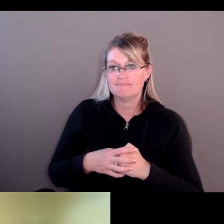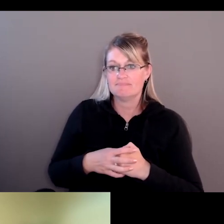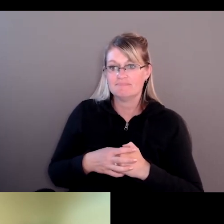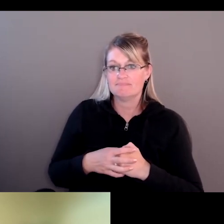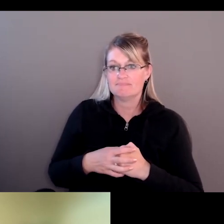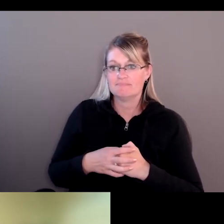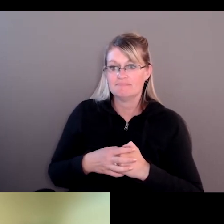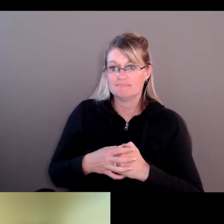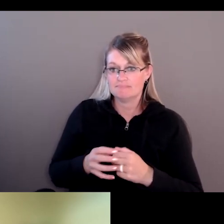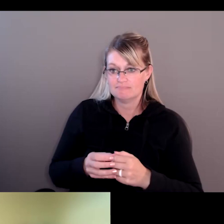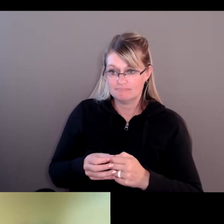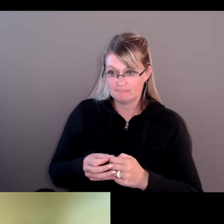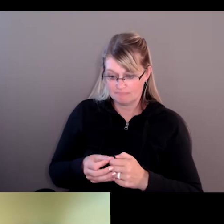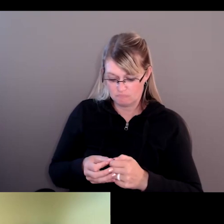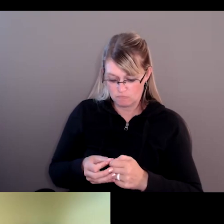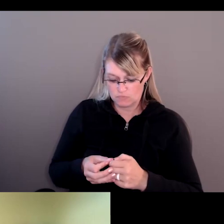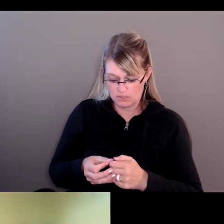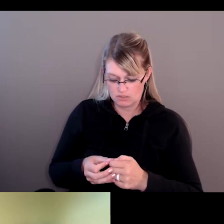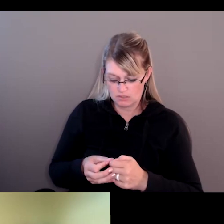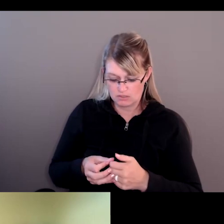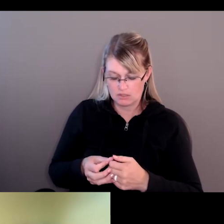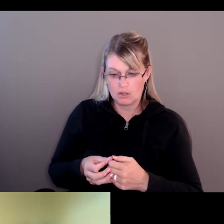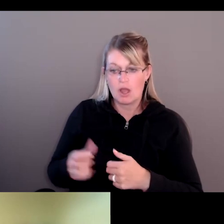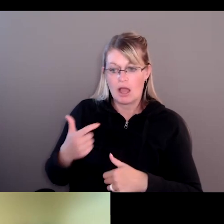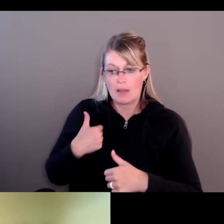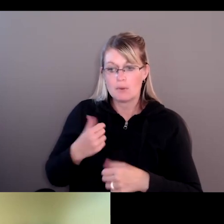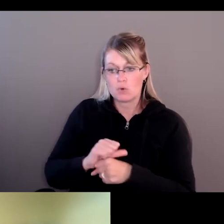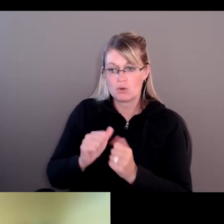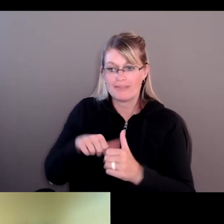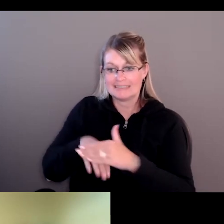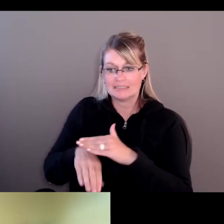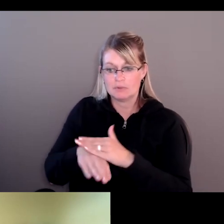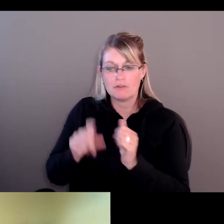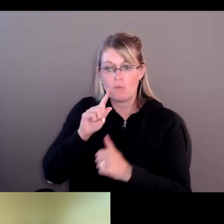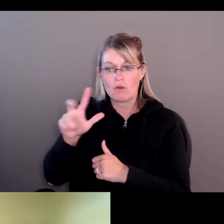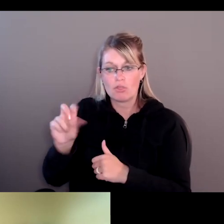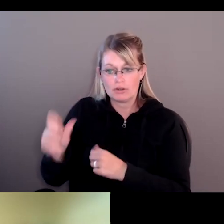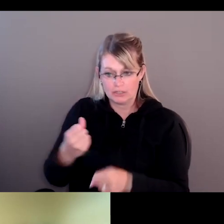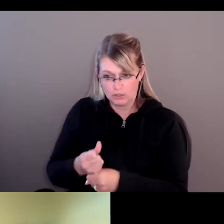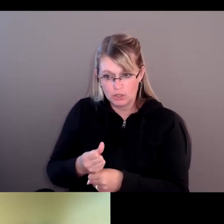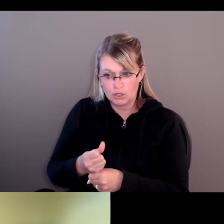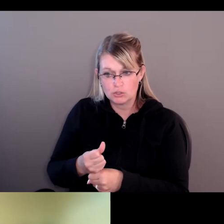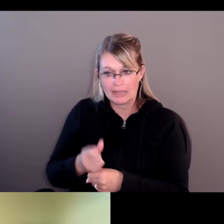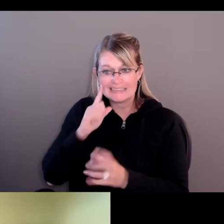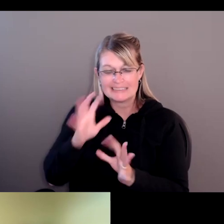"selling" accessibility for 30 years with the idea that it is good for everyone. I started pointing